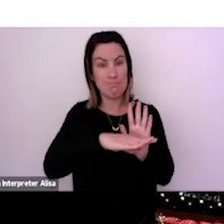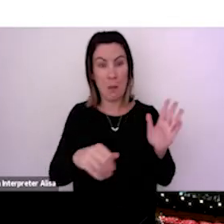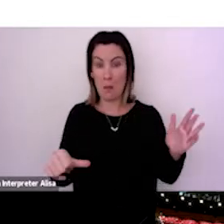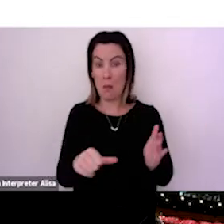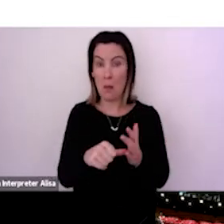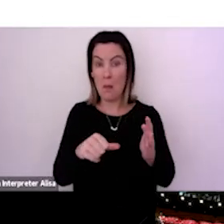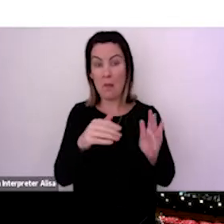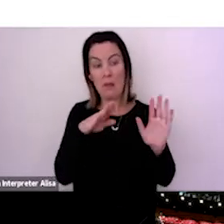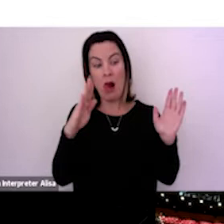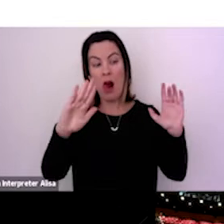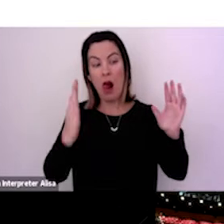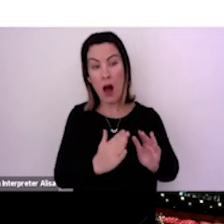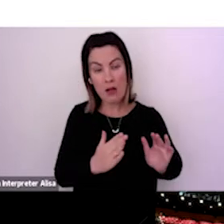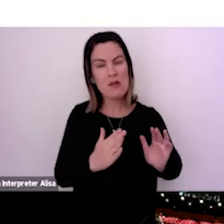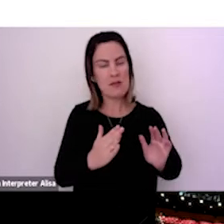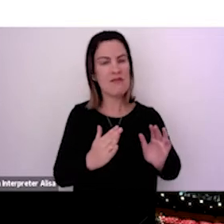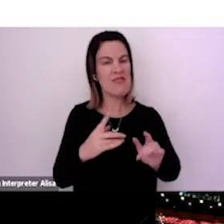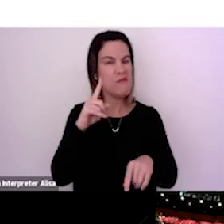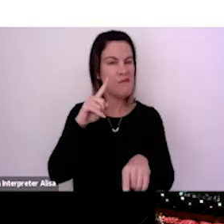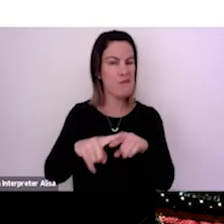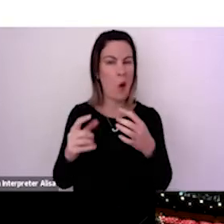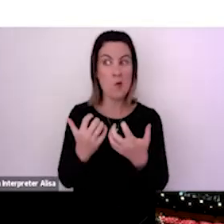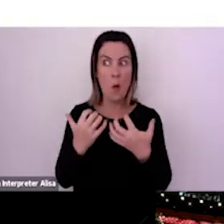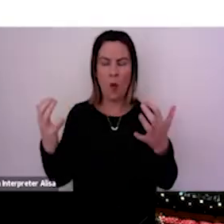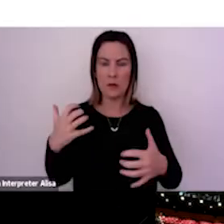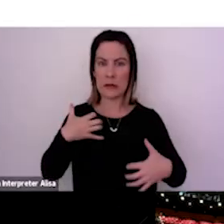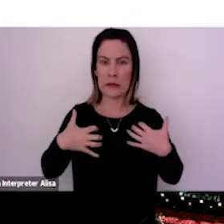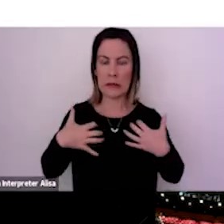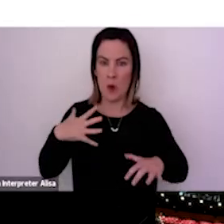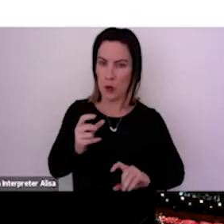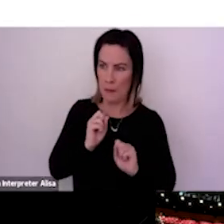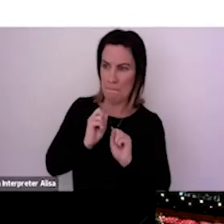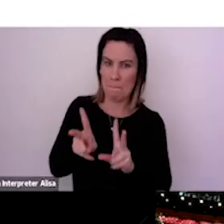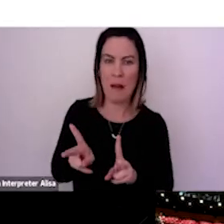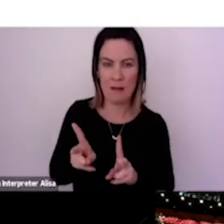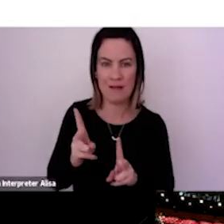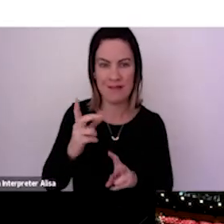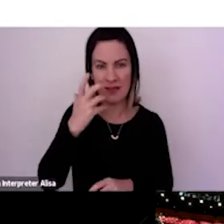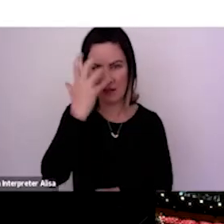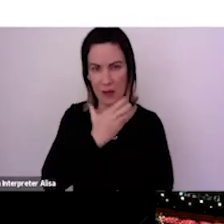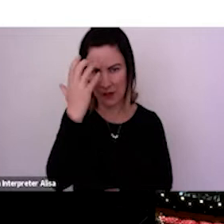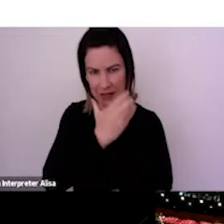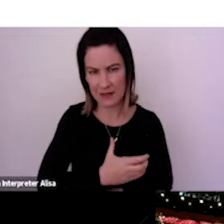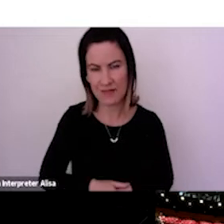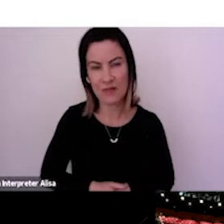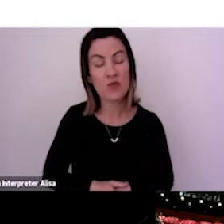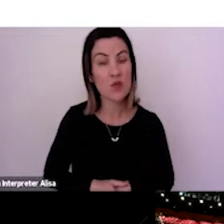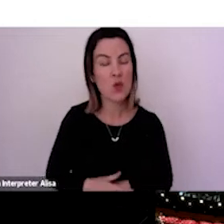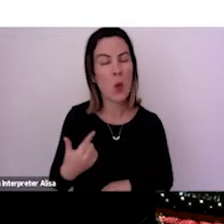our audiences are eager to attend and be back out there. So I think to have face that people will have back. We are seeing